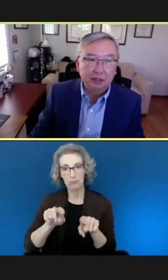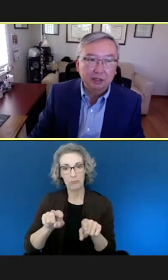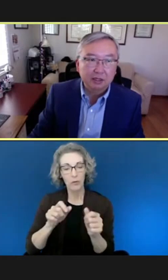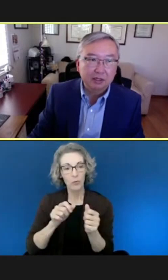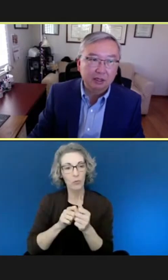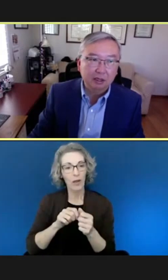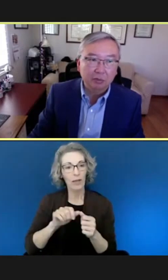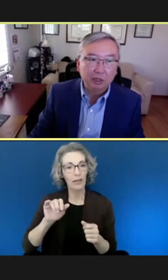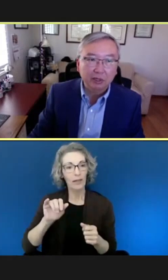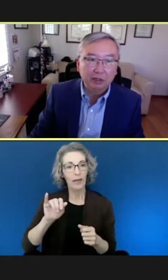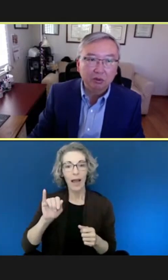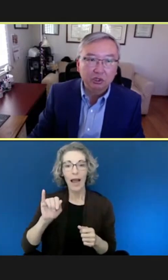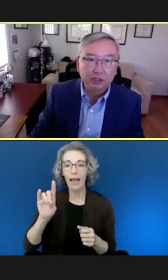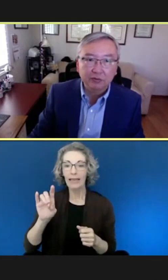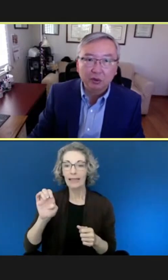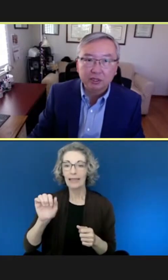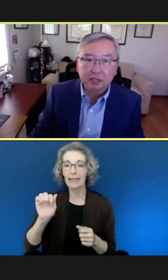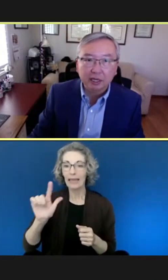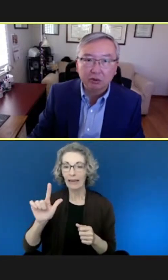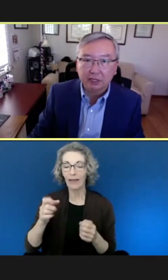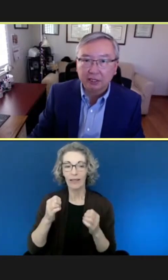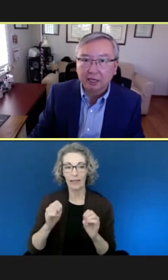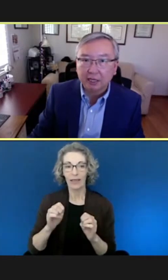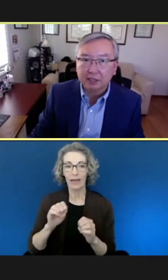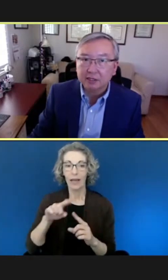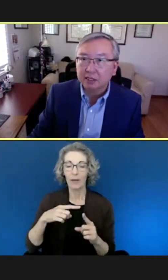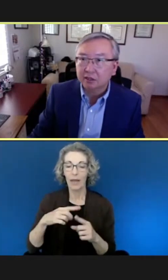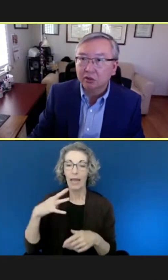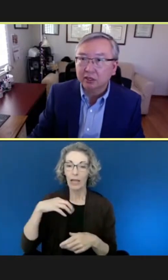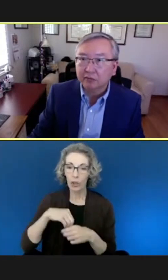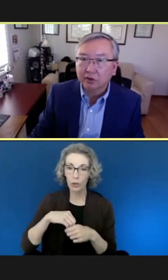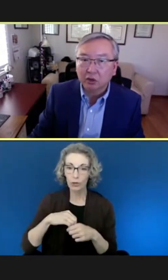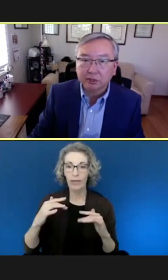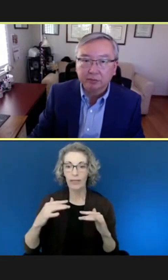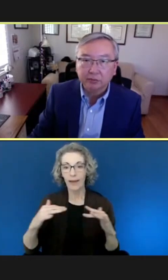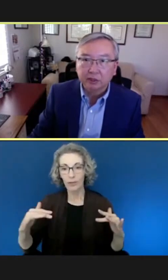It is about inclusion, diversity, equity, and access in the learning environment.